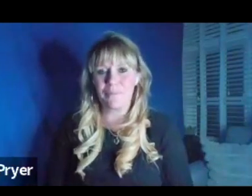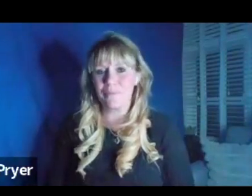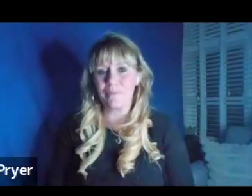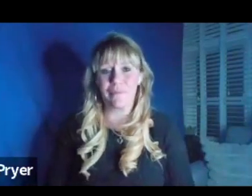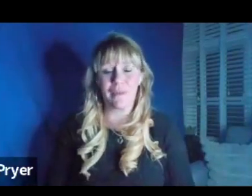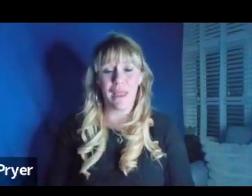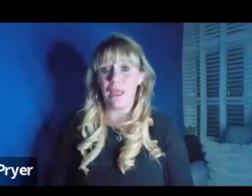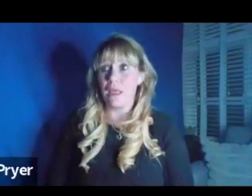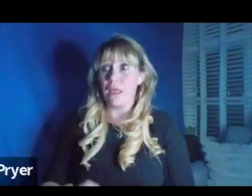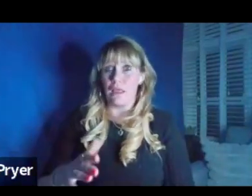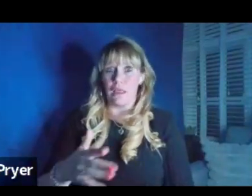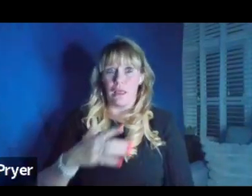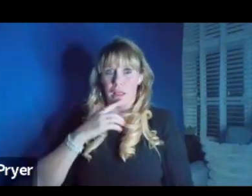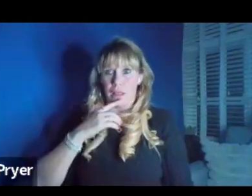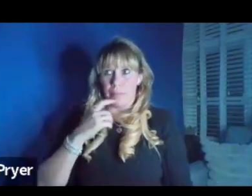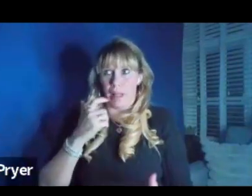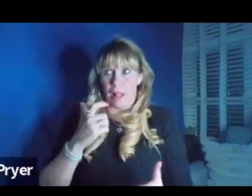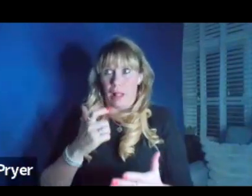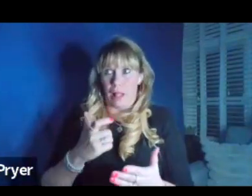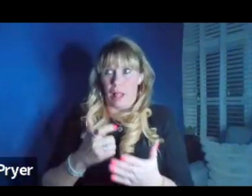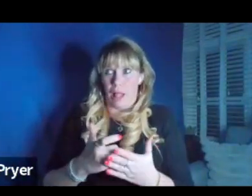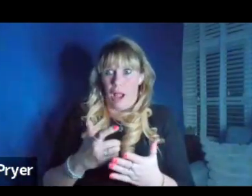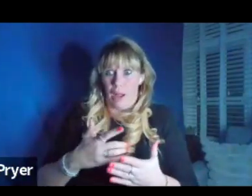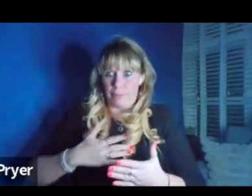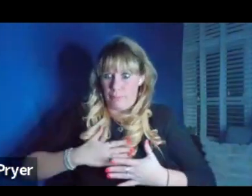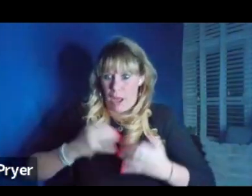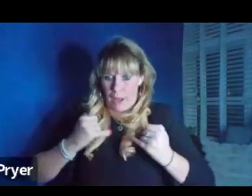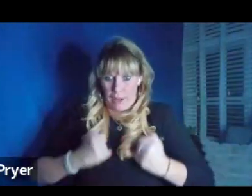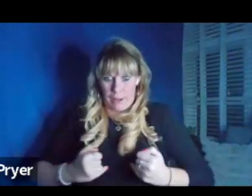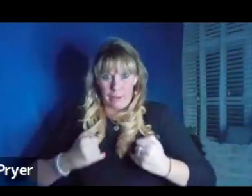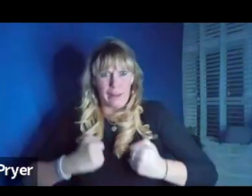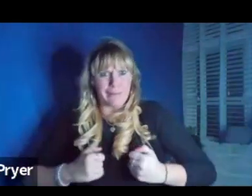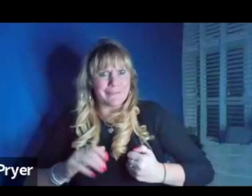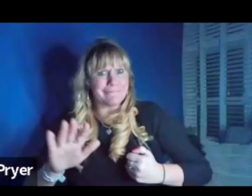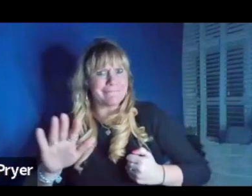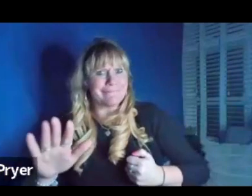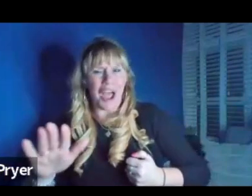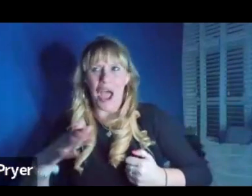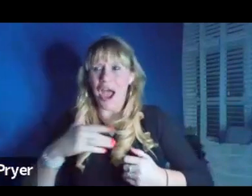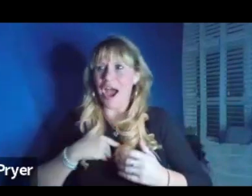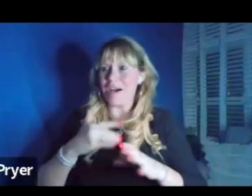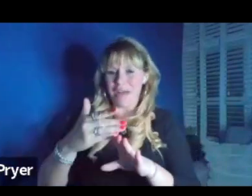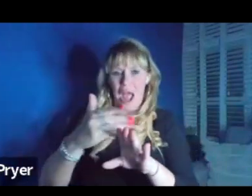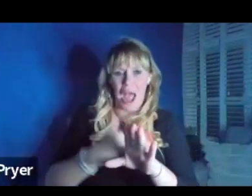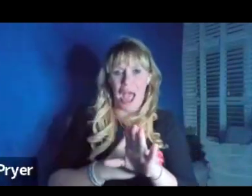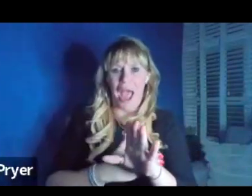But from a very early age I learned to drool